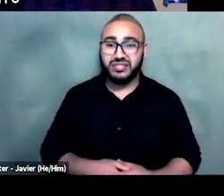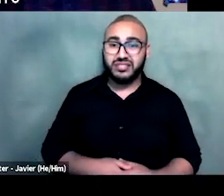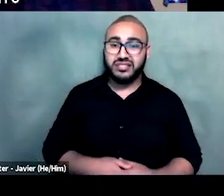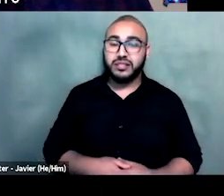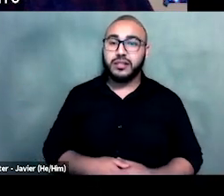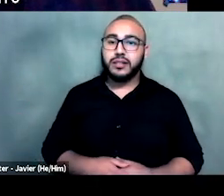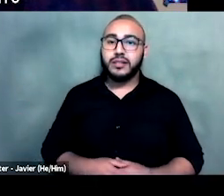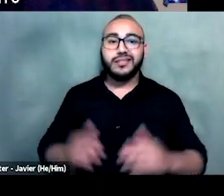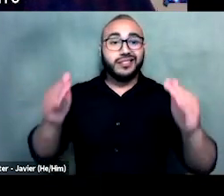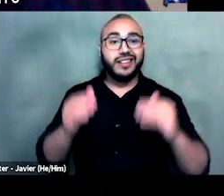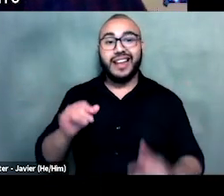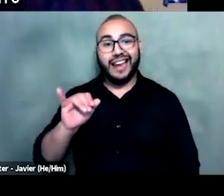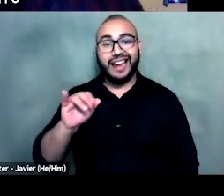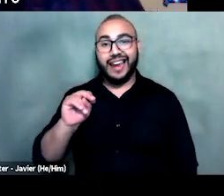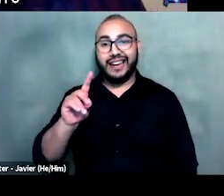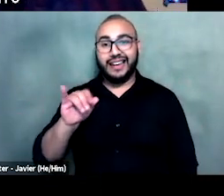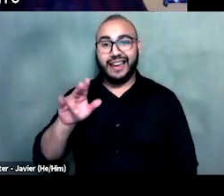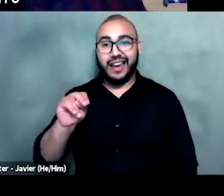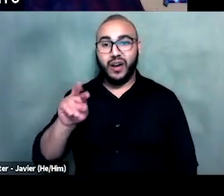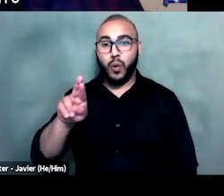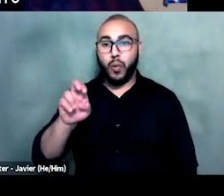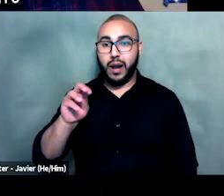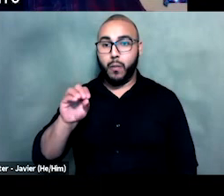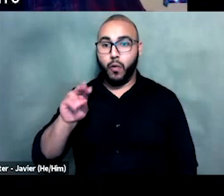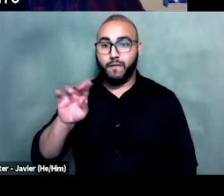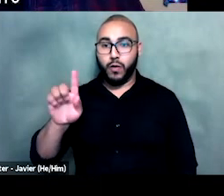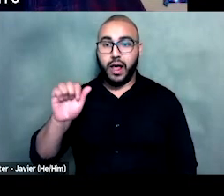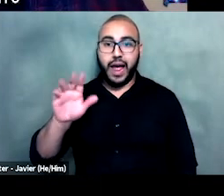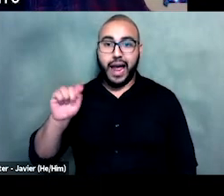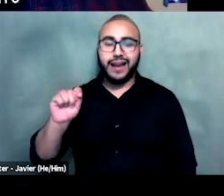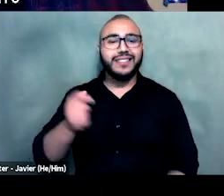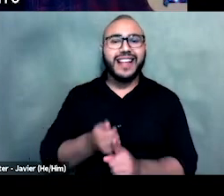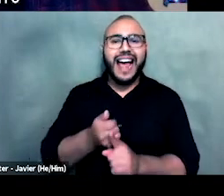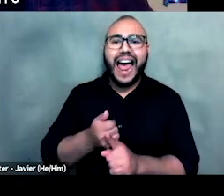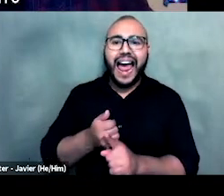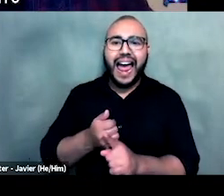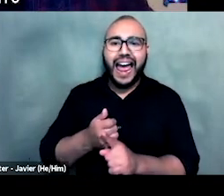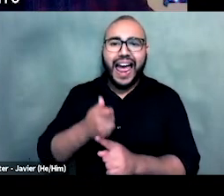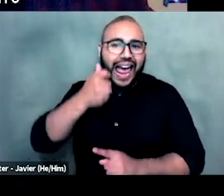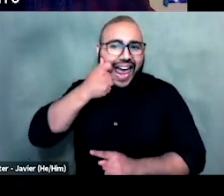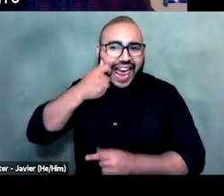have the Indian Removal Act, which was basically equivalent to ethnic cleansing. You